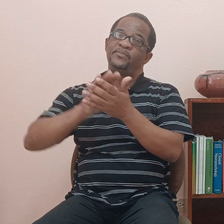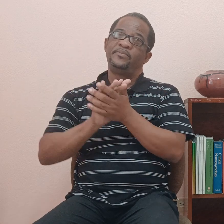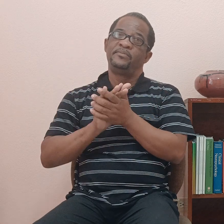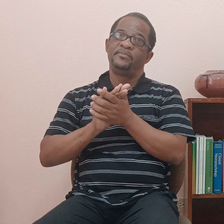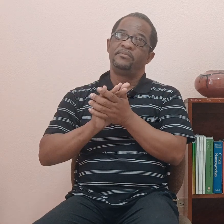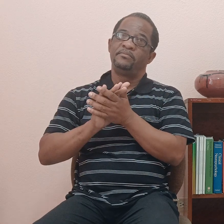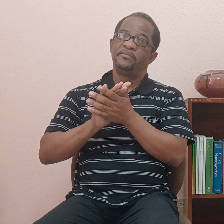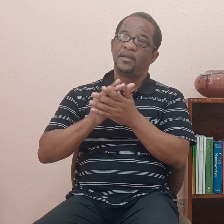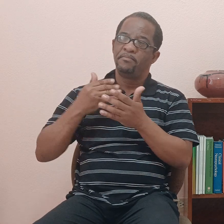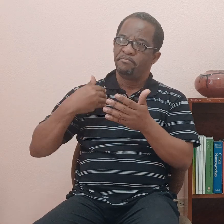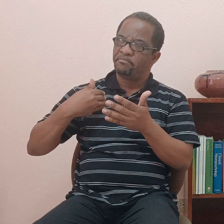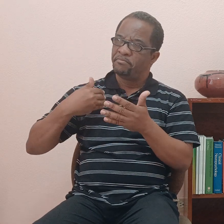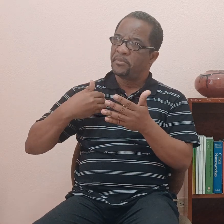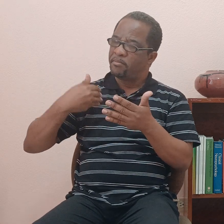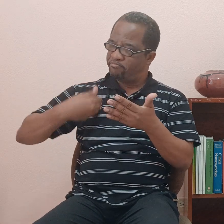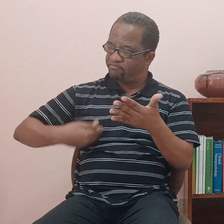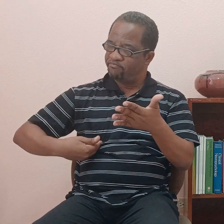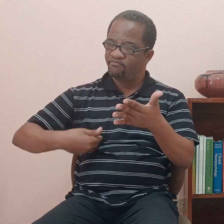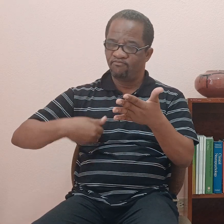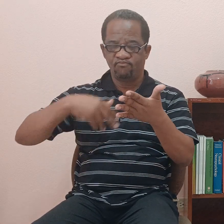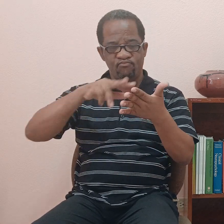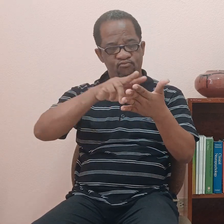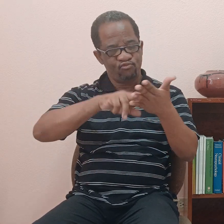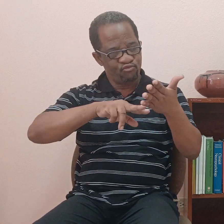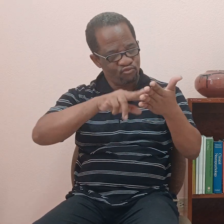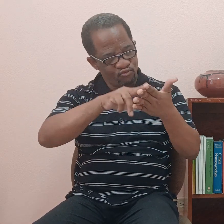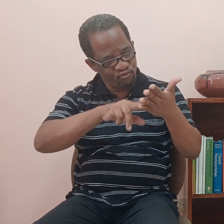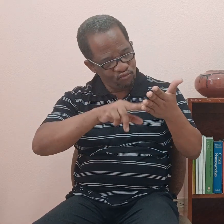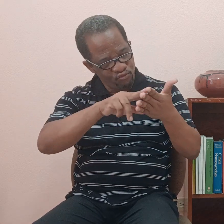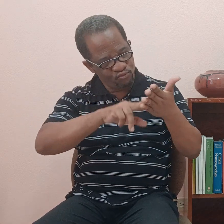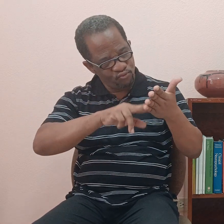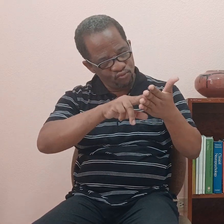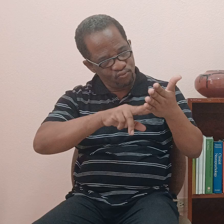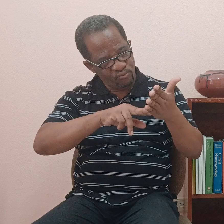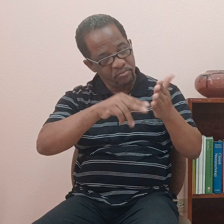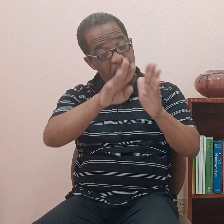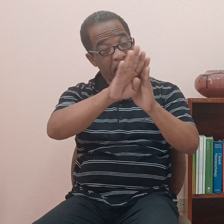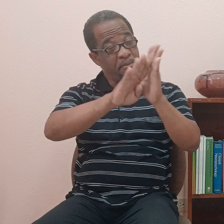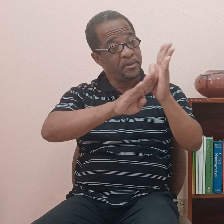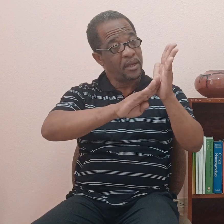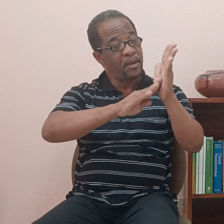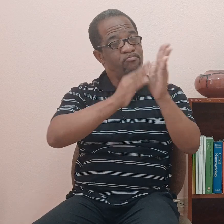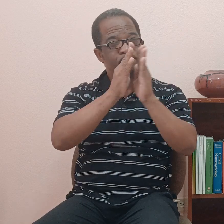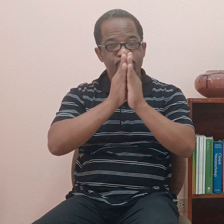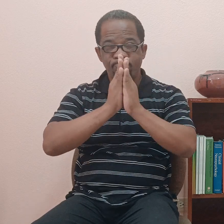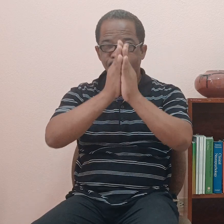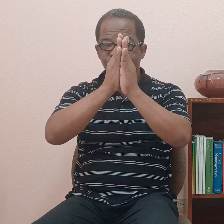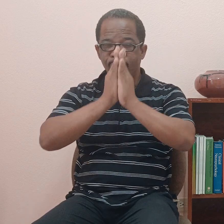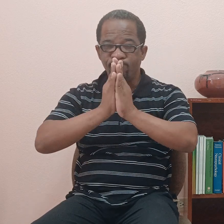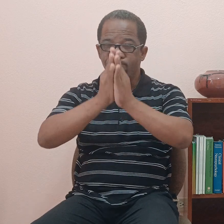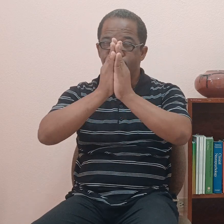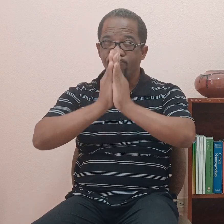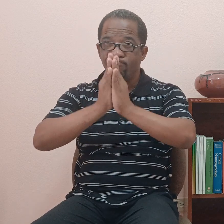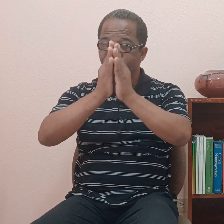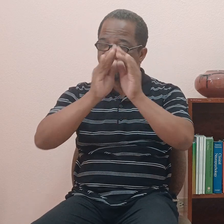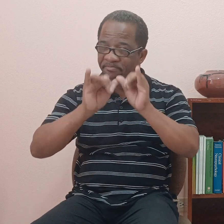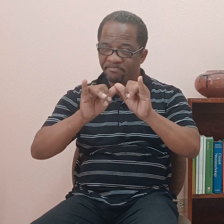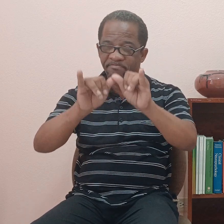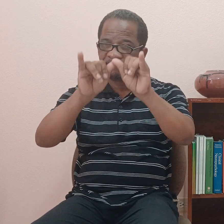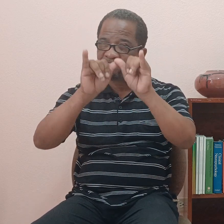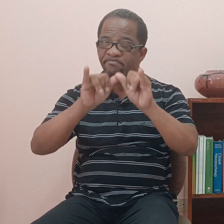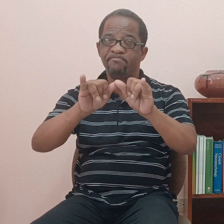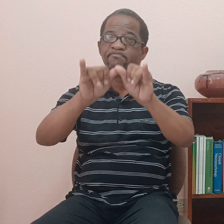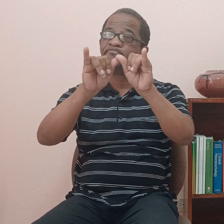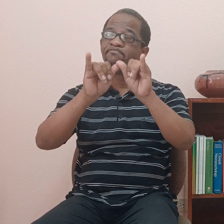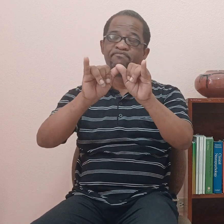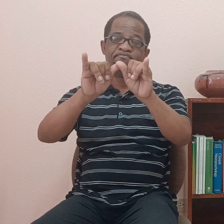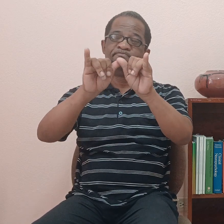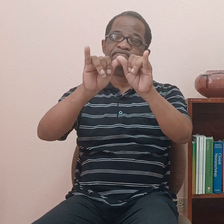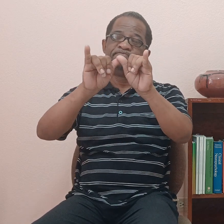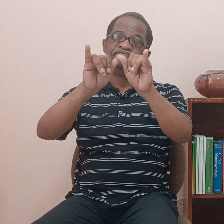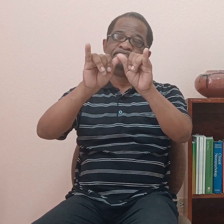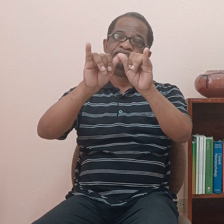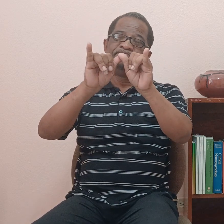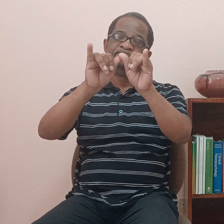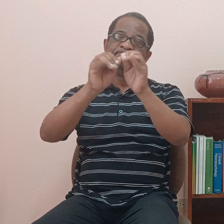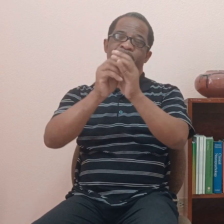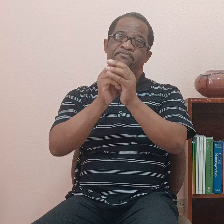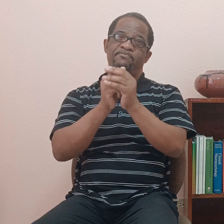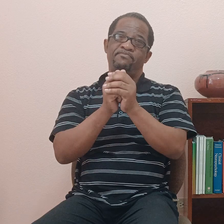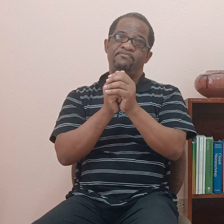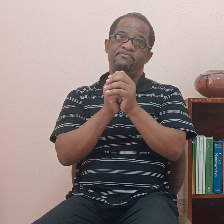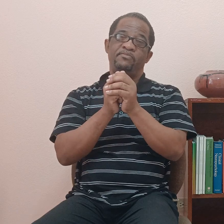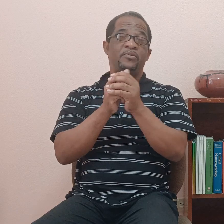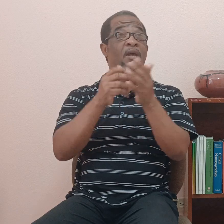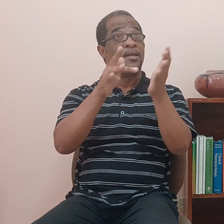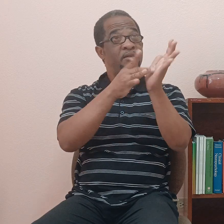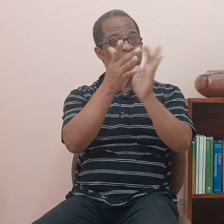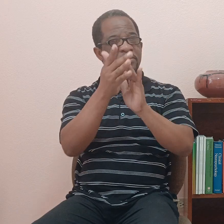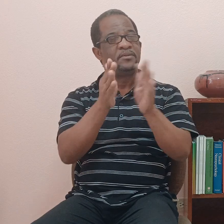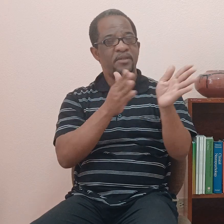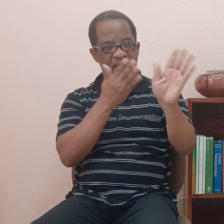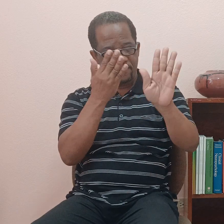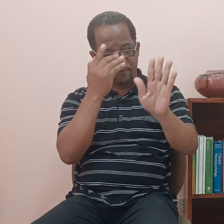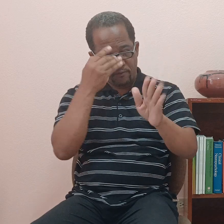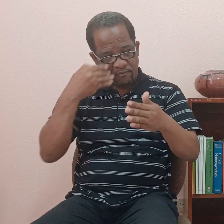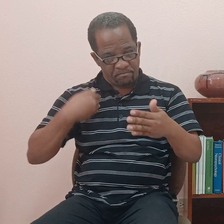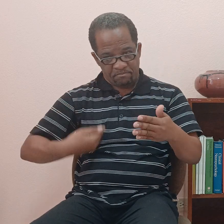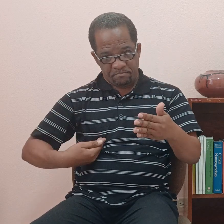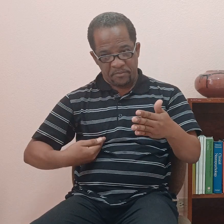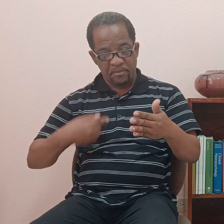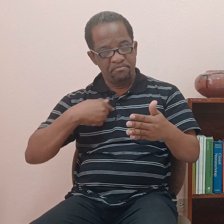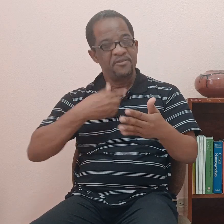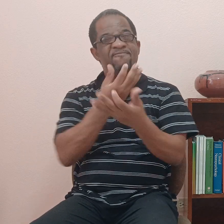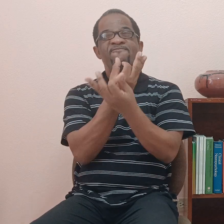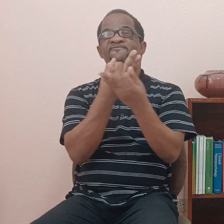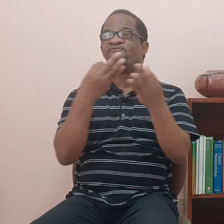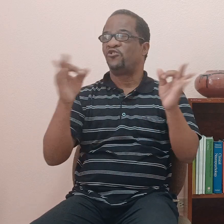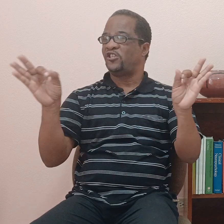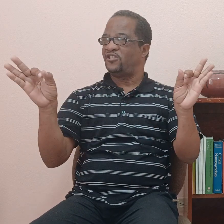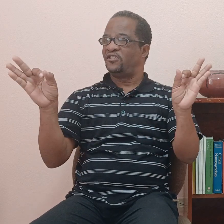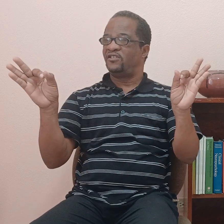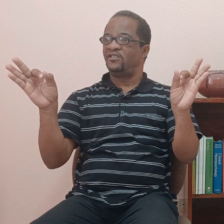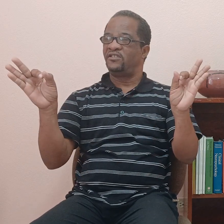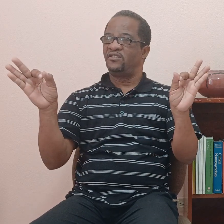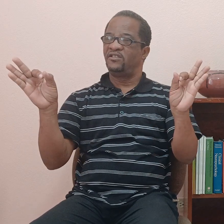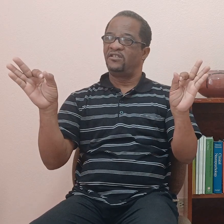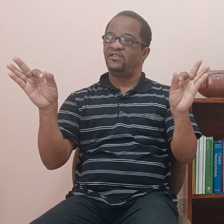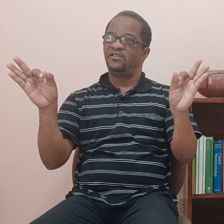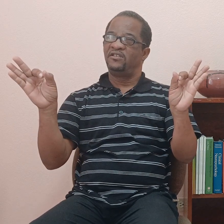I read my Bible and pray constantly. Jesus died for me; I am free.